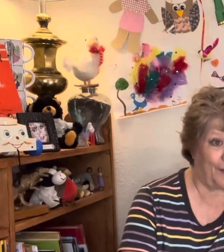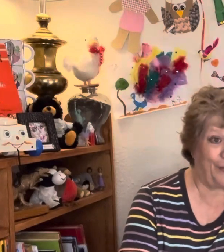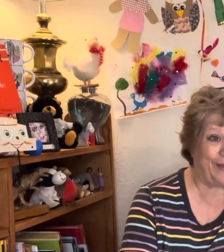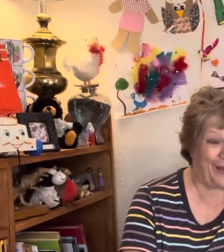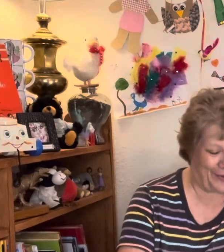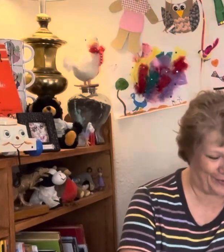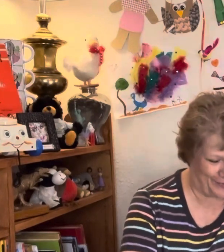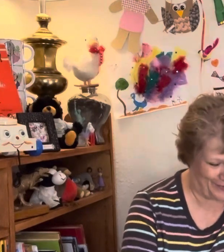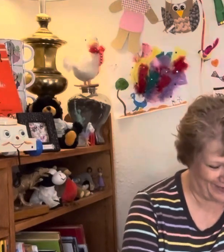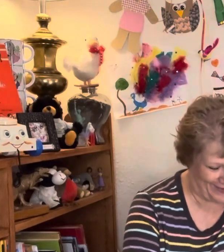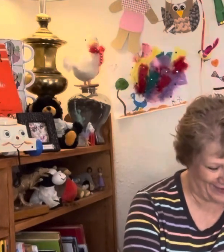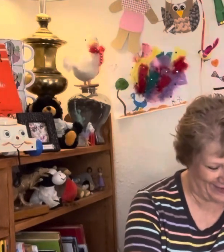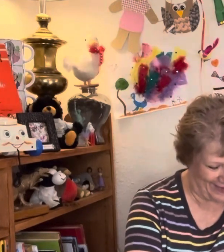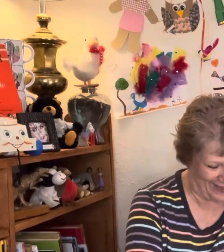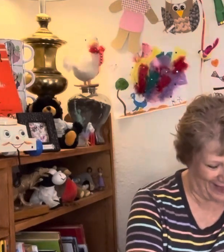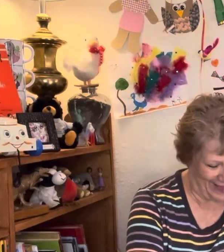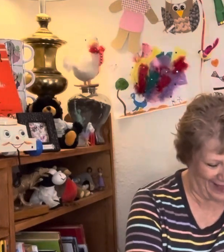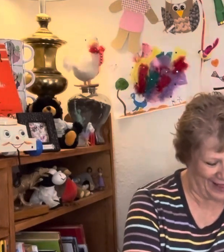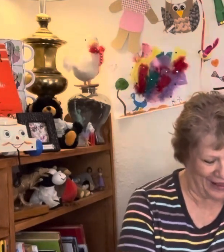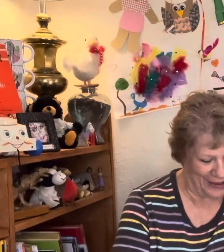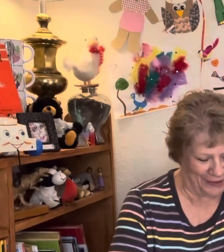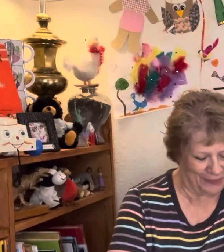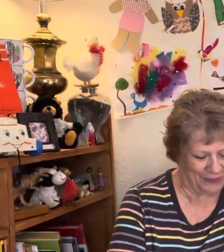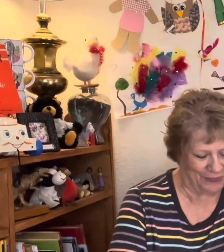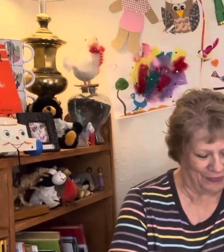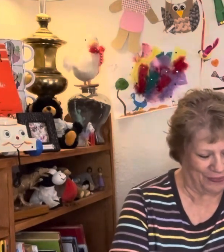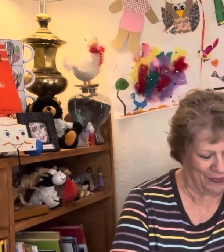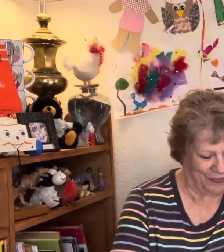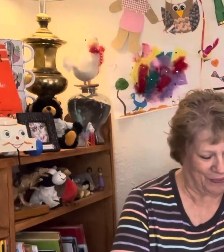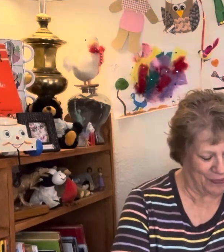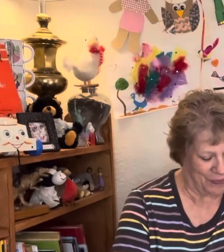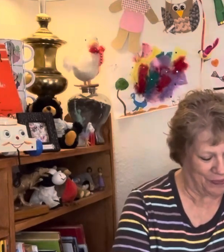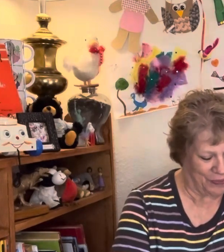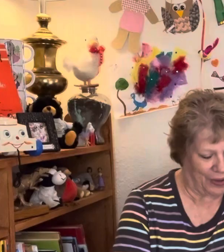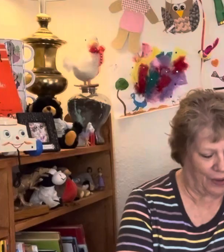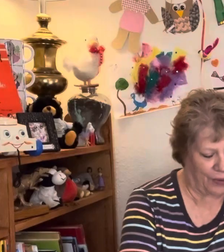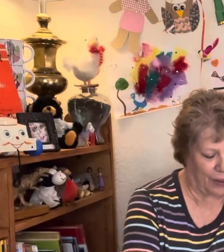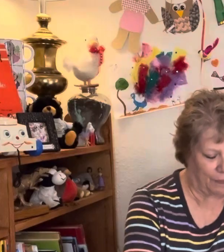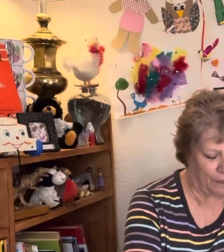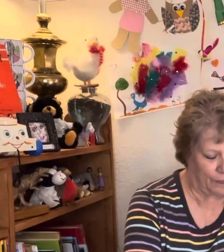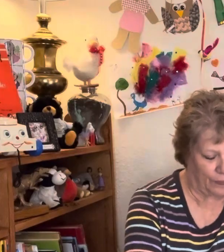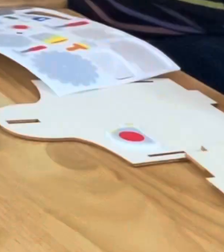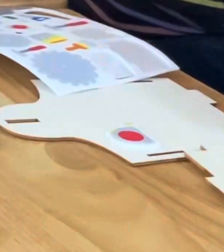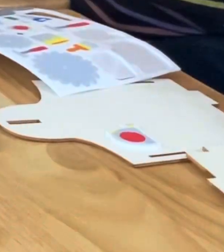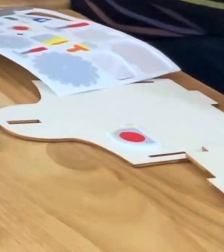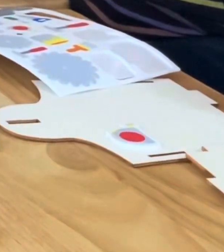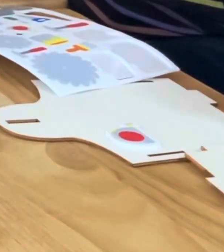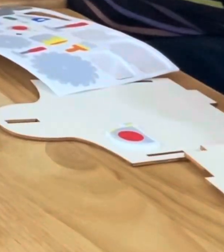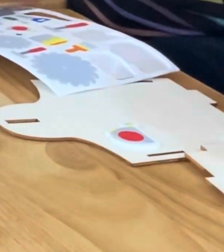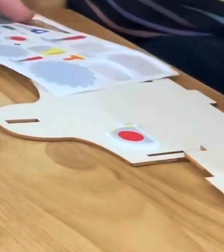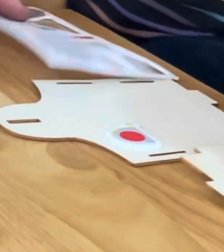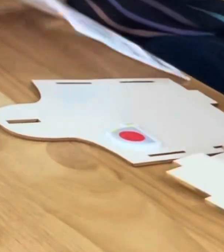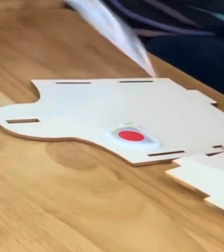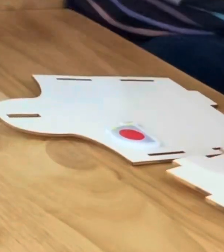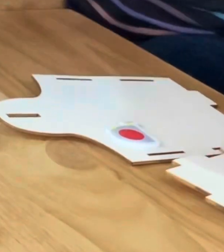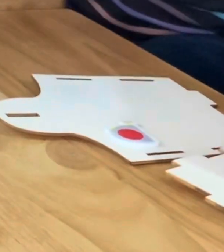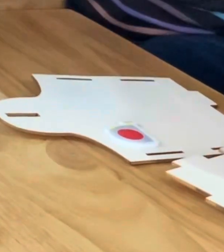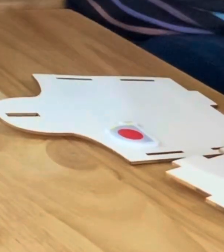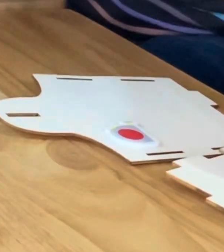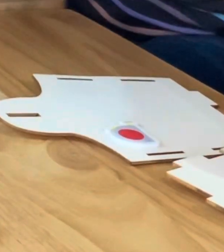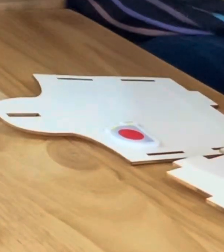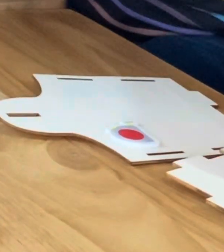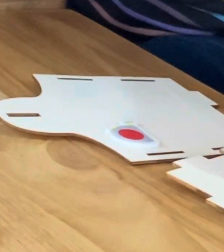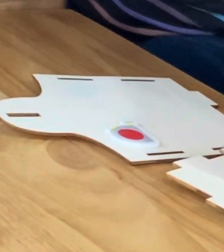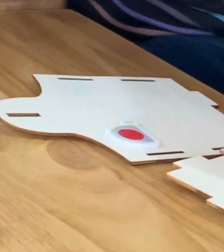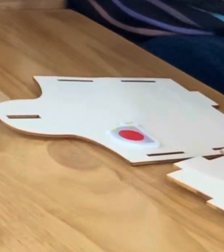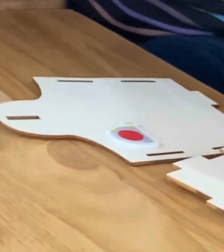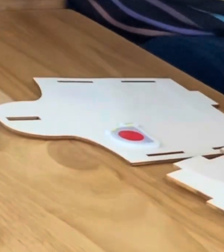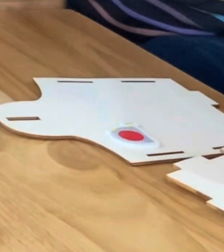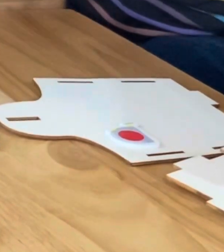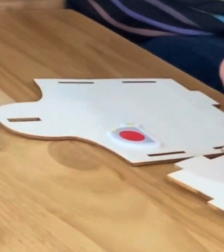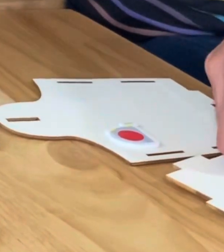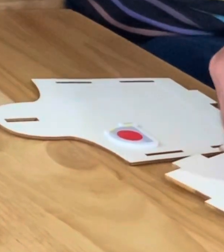There we go! BUSTER: I'm just testing out my toolbox already. *BLINK BLINK* BARB: Okay, I got a saw, and I'm gonna get a hammer.